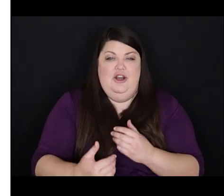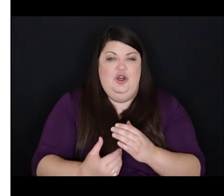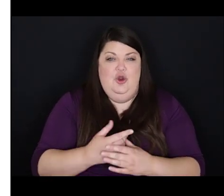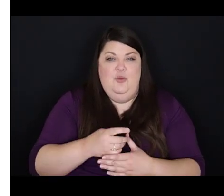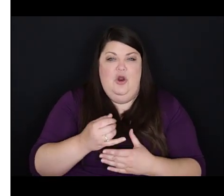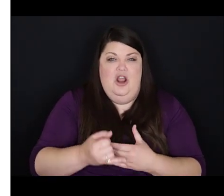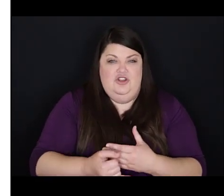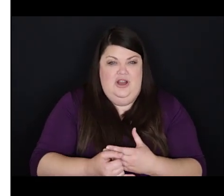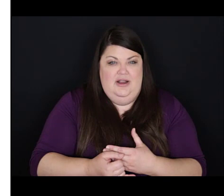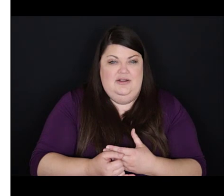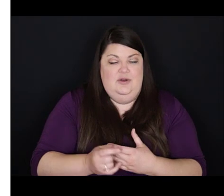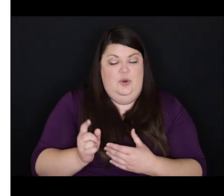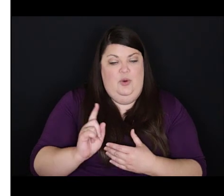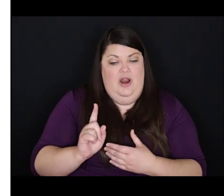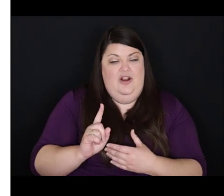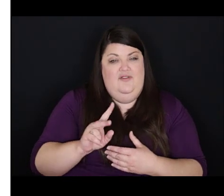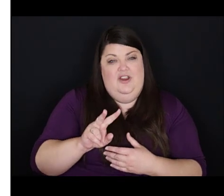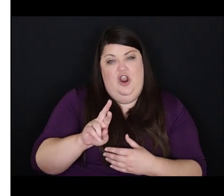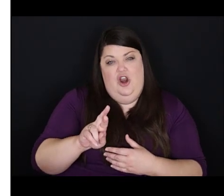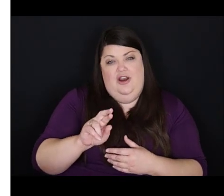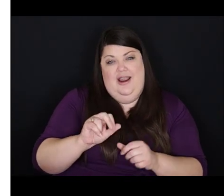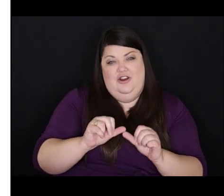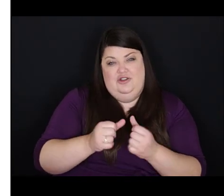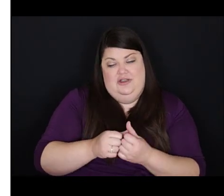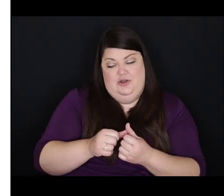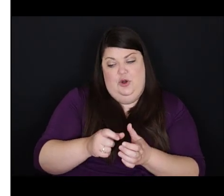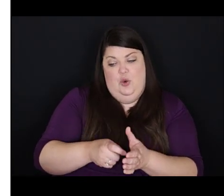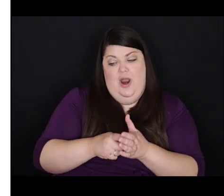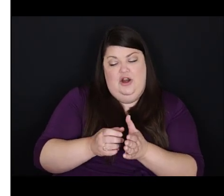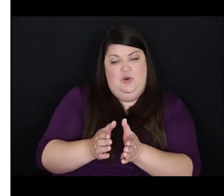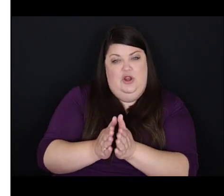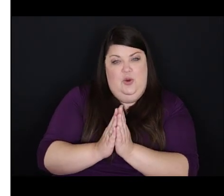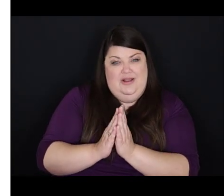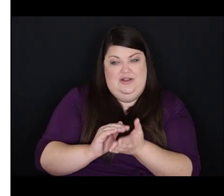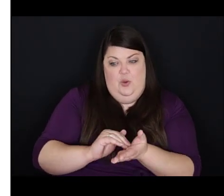which the VR agency is required to request a waiver of statewideness.